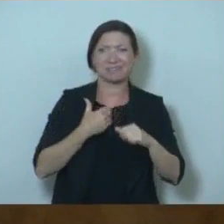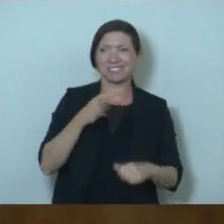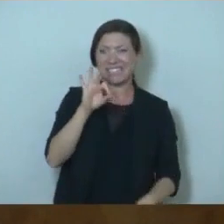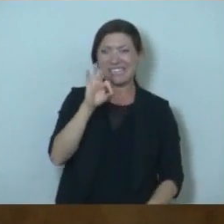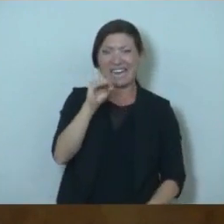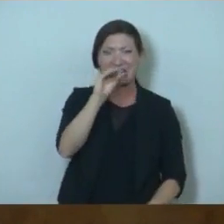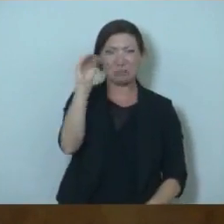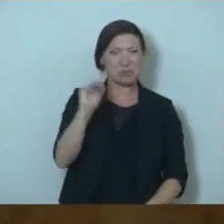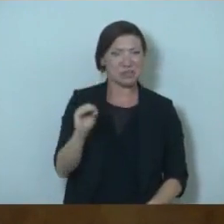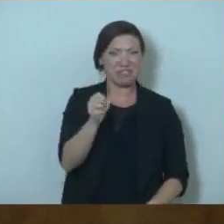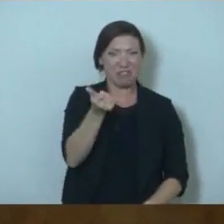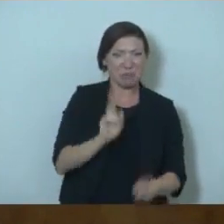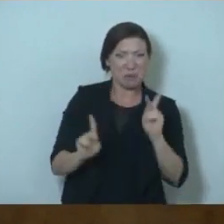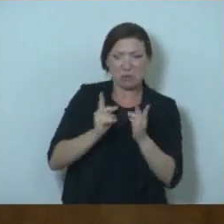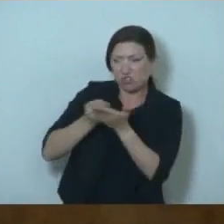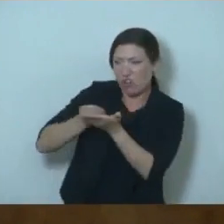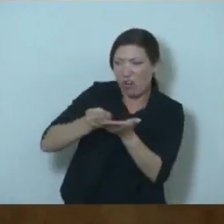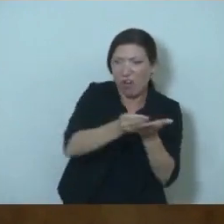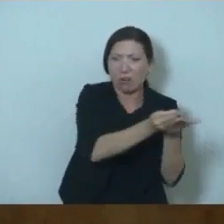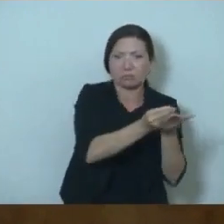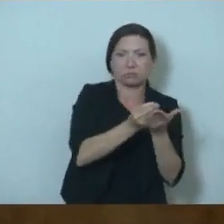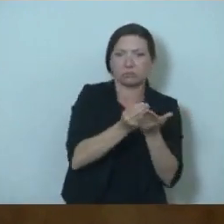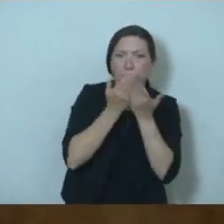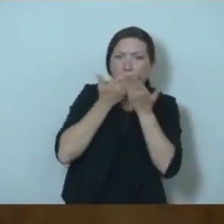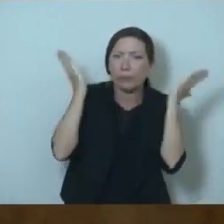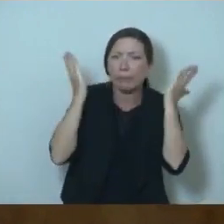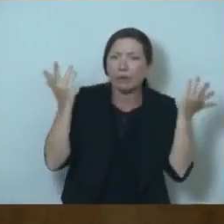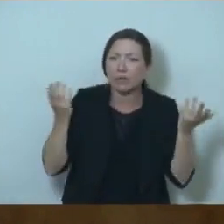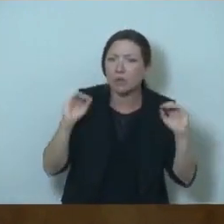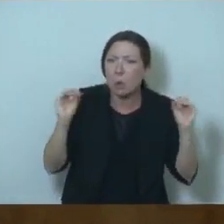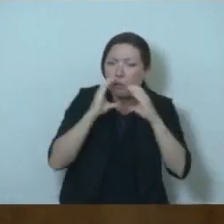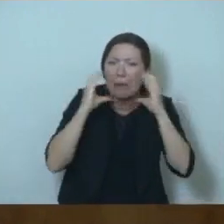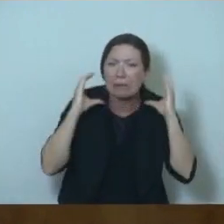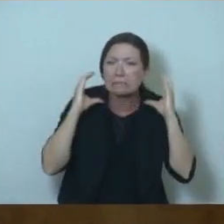SO 90% OF CUSTOMERS WERE NOT USING THEM. I GOT MY PART. WAS NERVOUS.